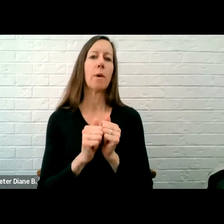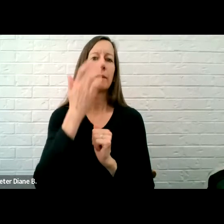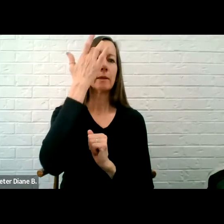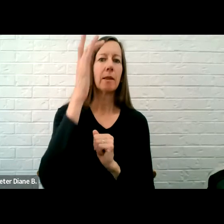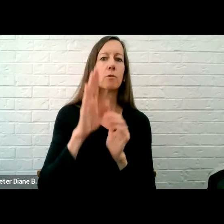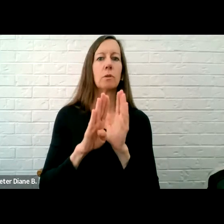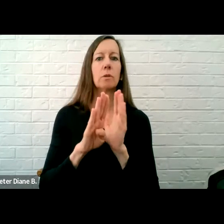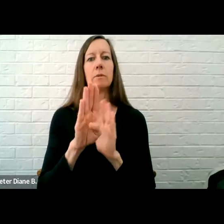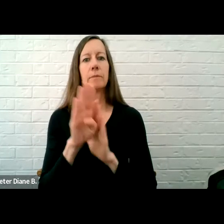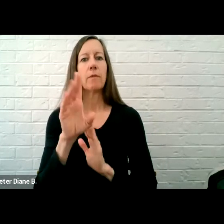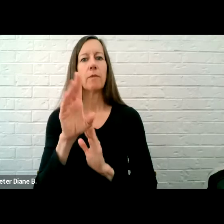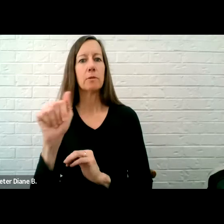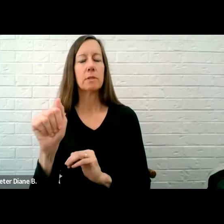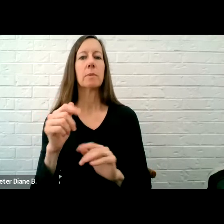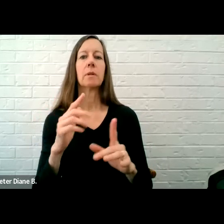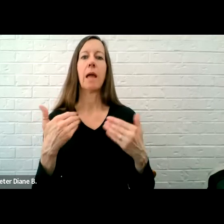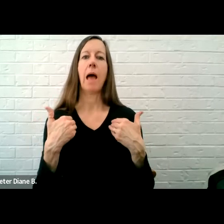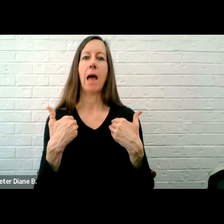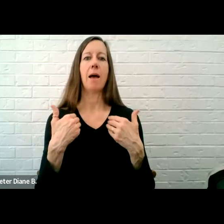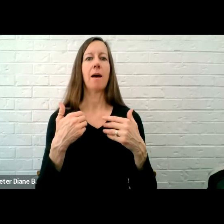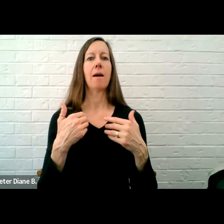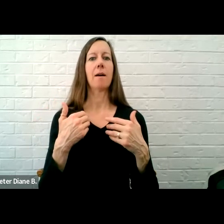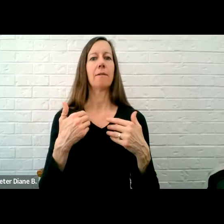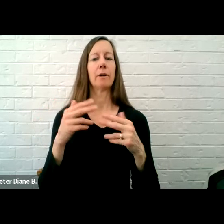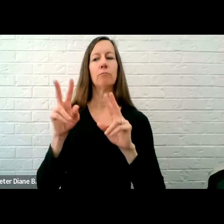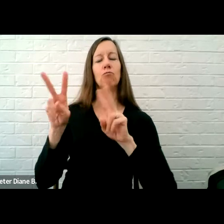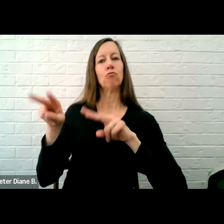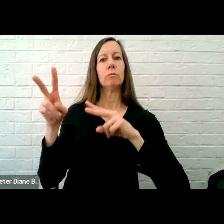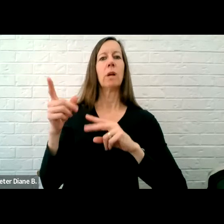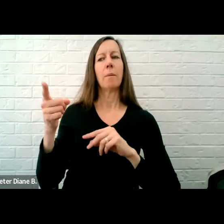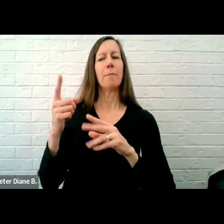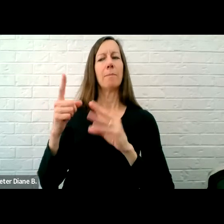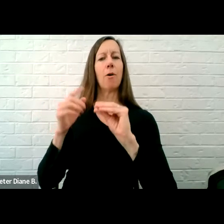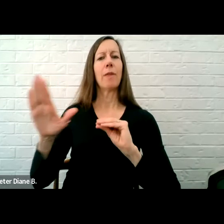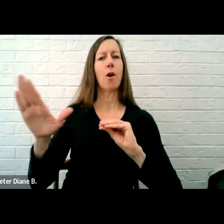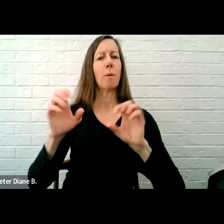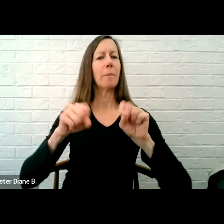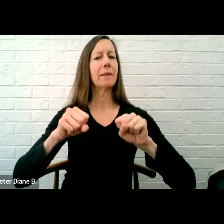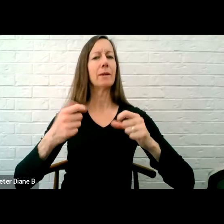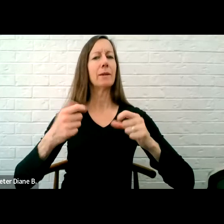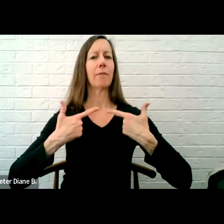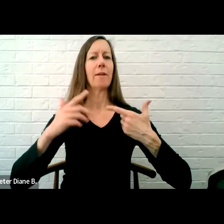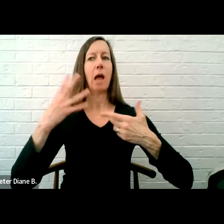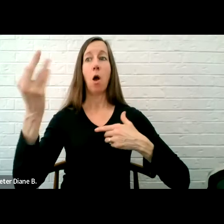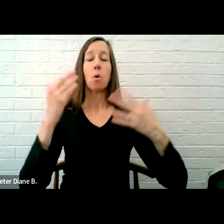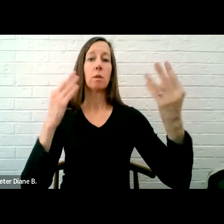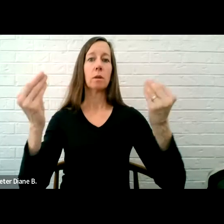biases and perceptions of their ability to live in the community and coupled with other intersectionalities. We know people have very difficult time